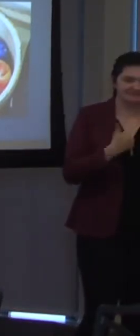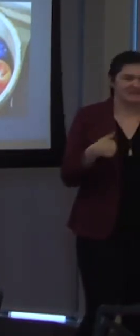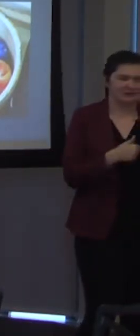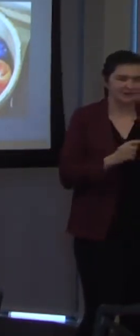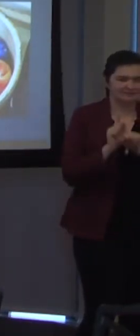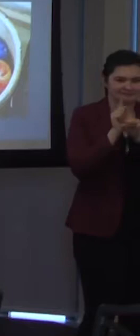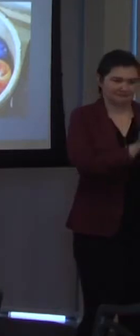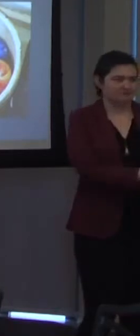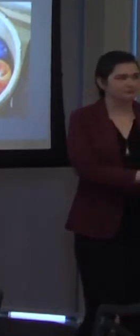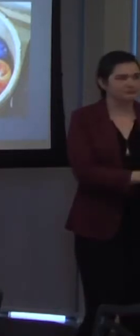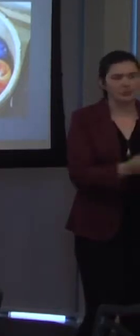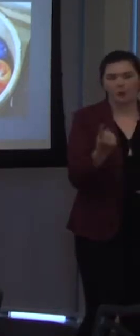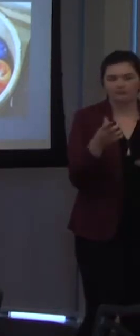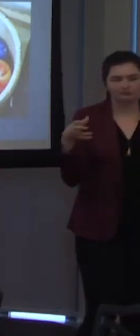they would always be with their buddy.